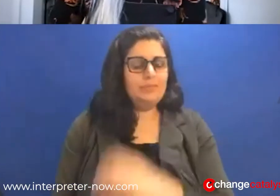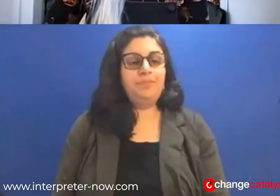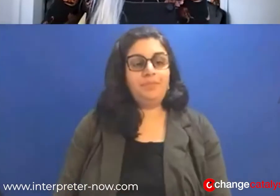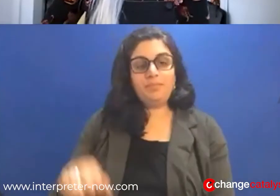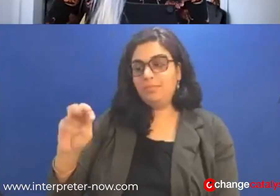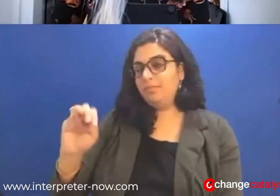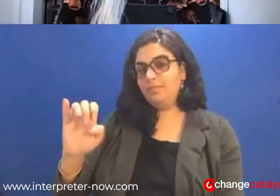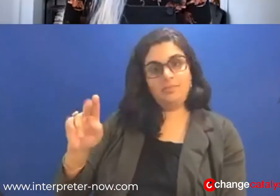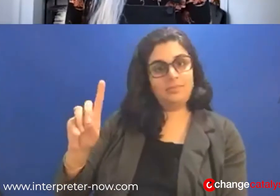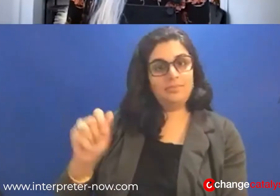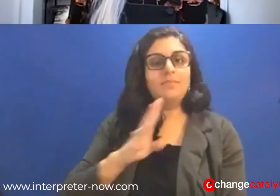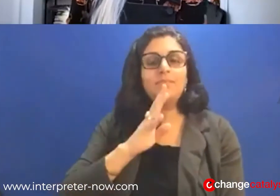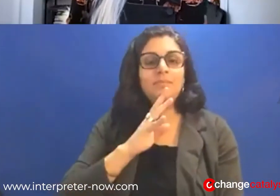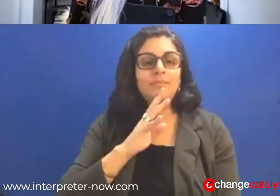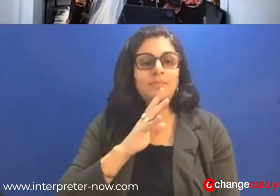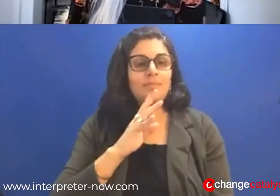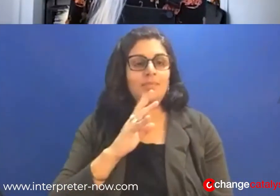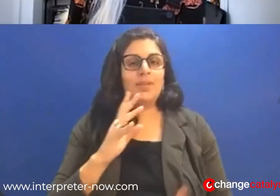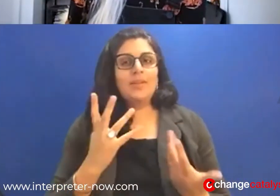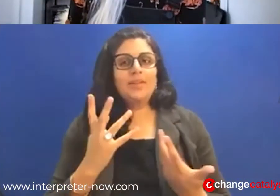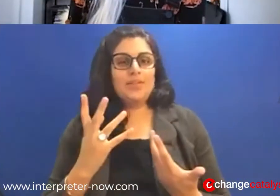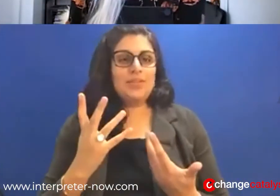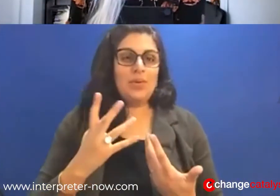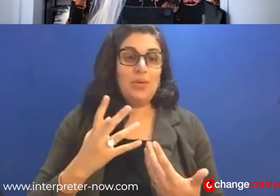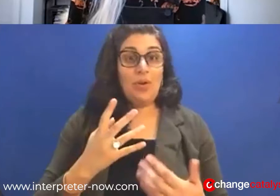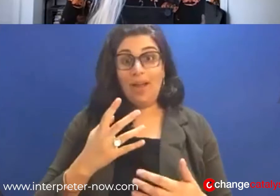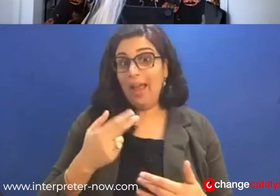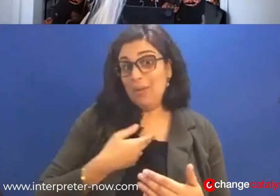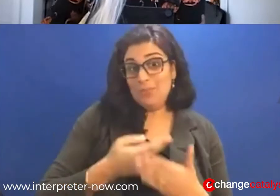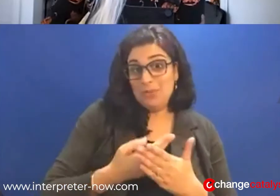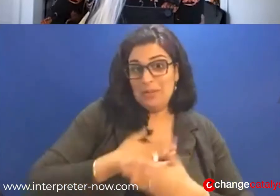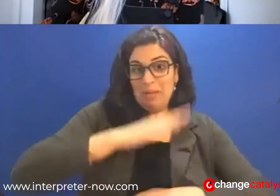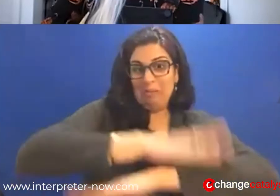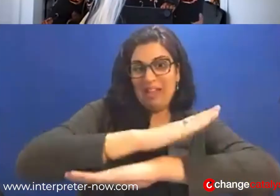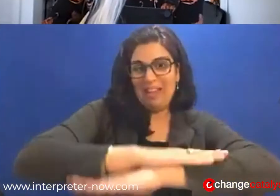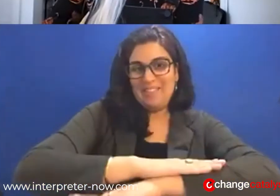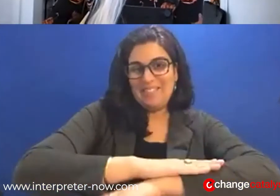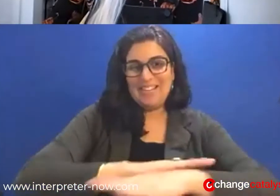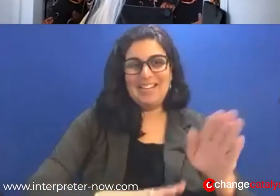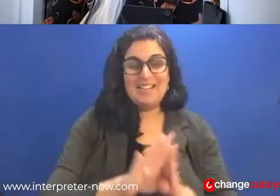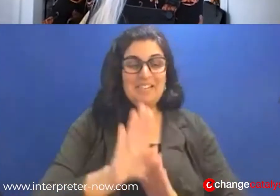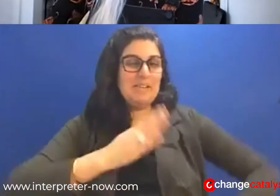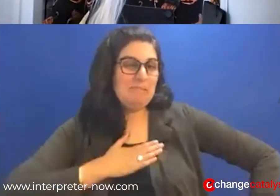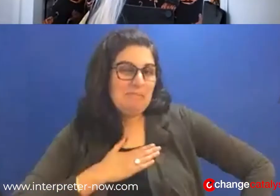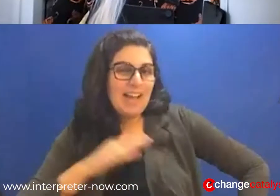I spent a little time using the platform in creating my OwnTrail last night.